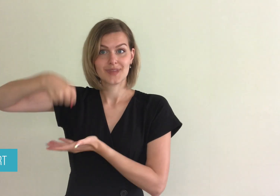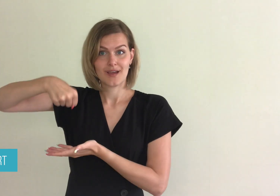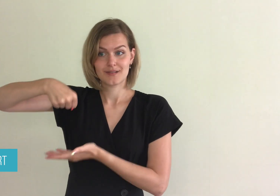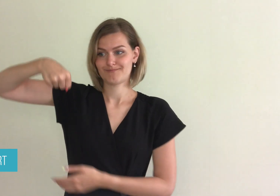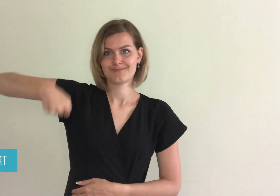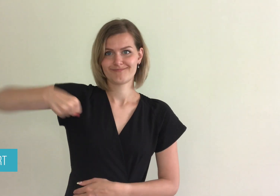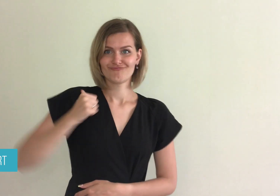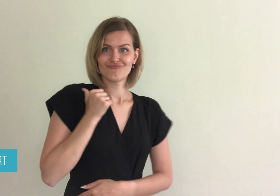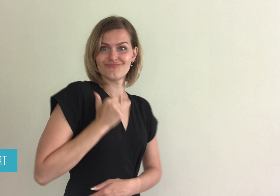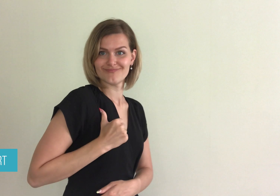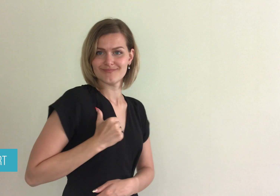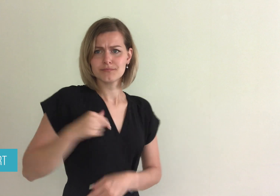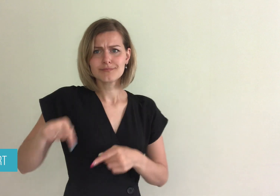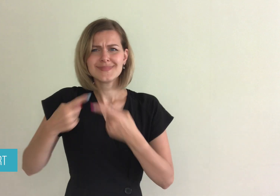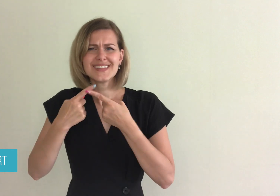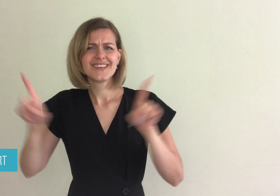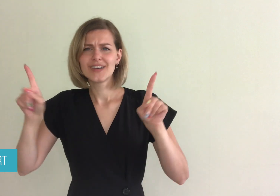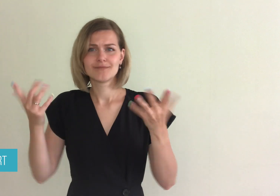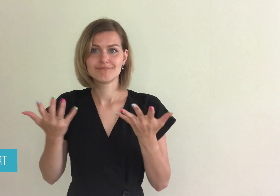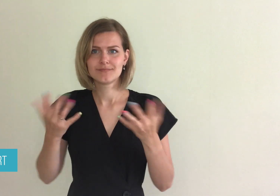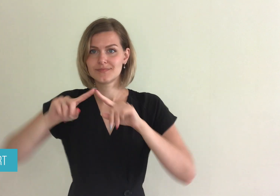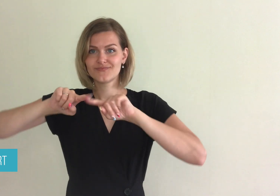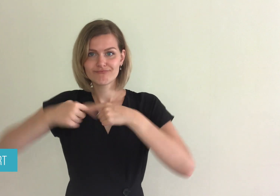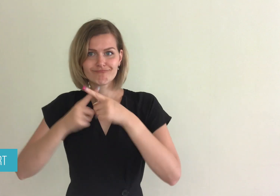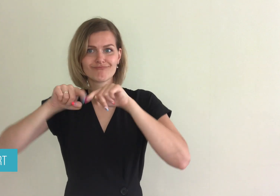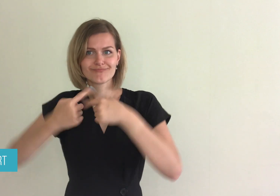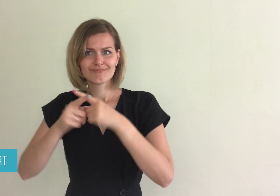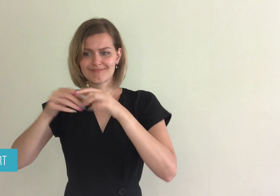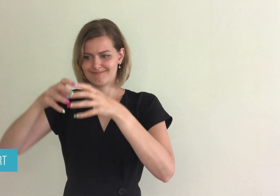to switch to creating bags and purses. They are unique